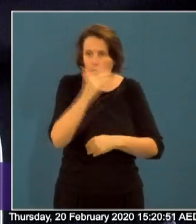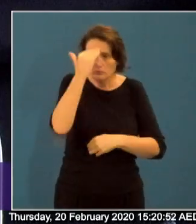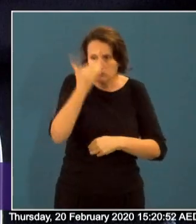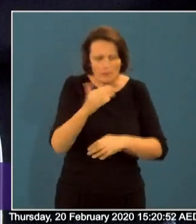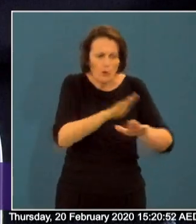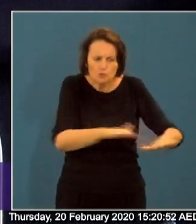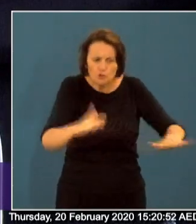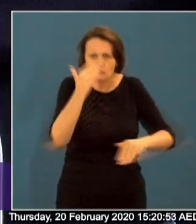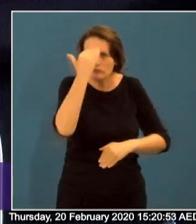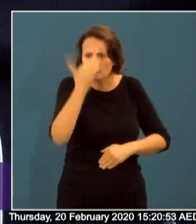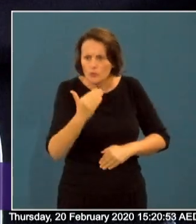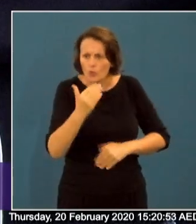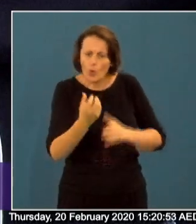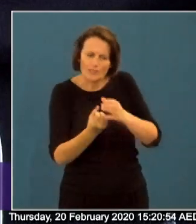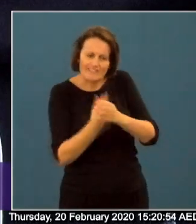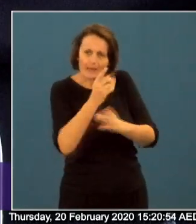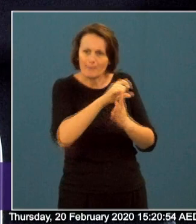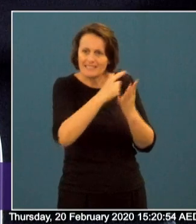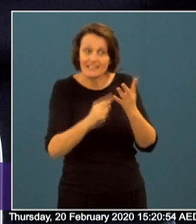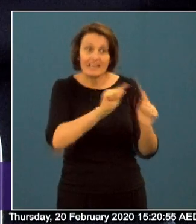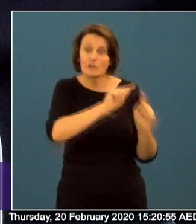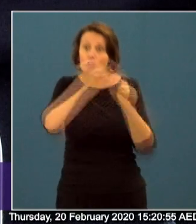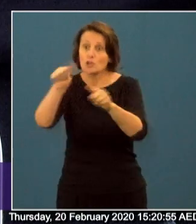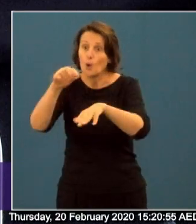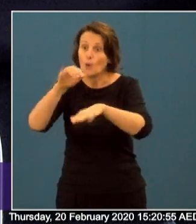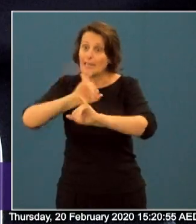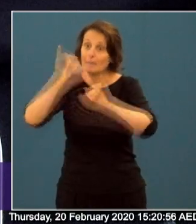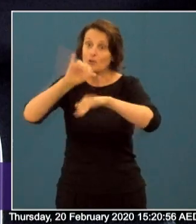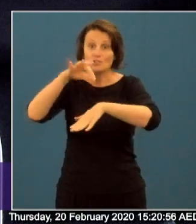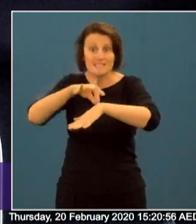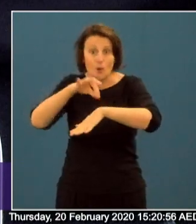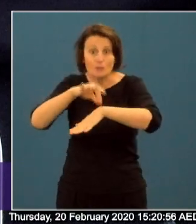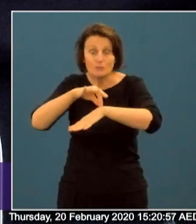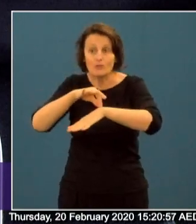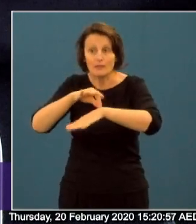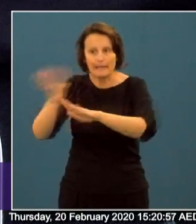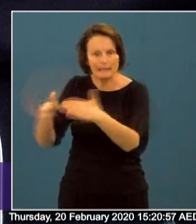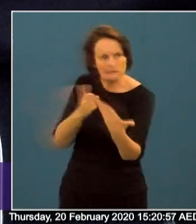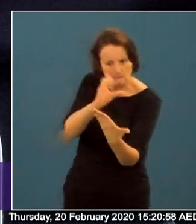developmental disabilities presenting to the emergency department, but other young children under six years of age,